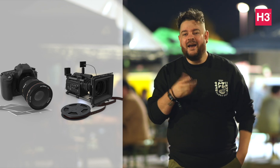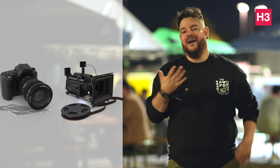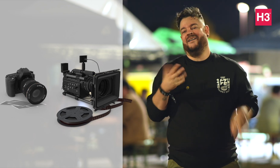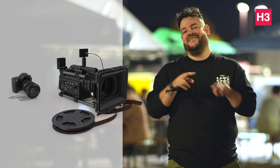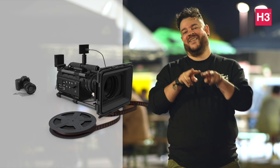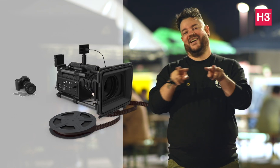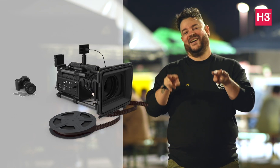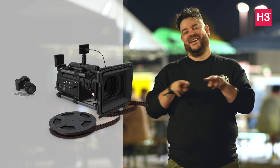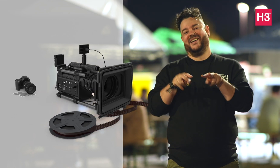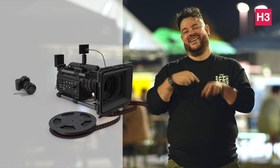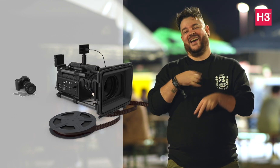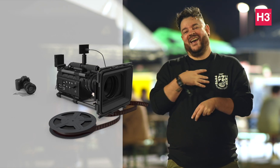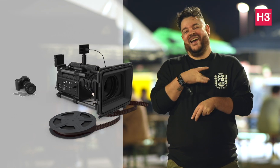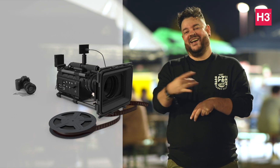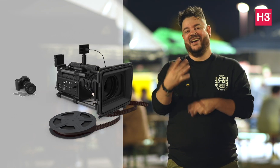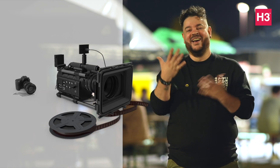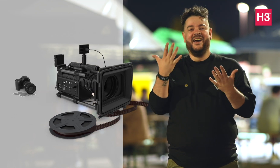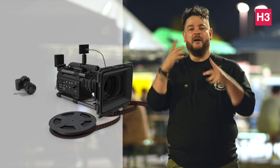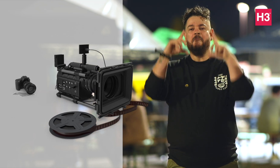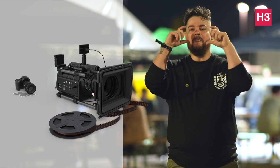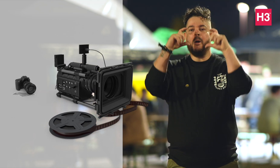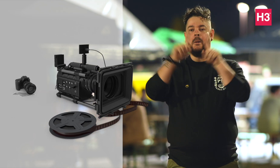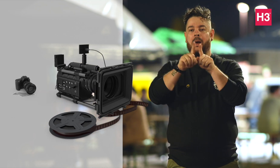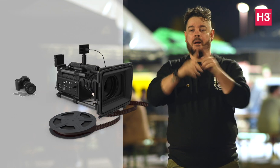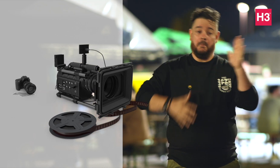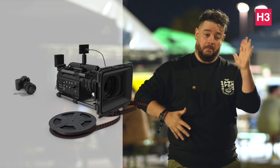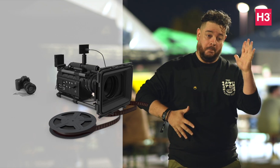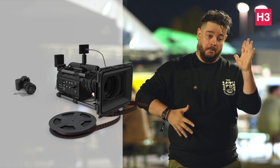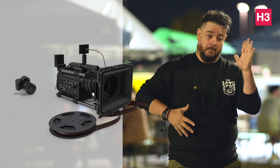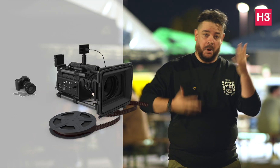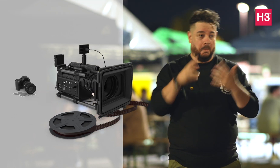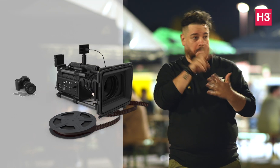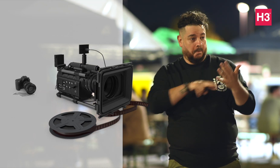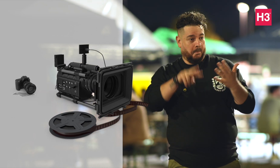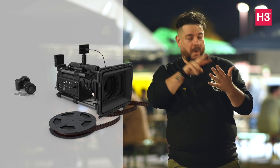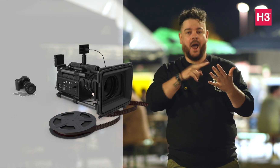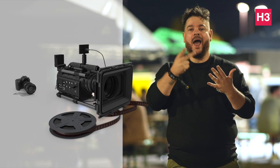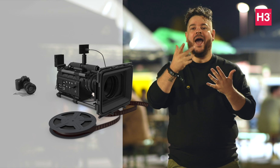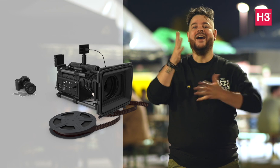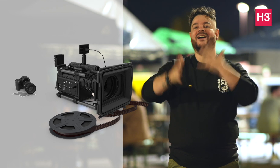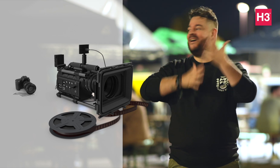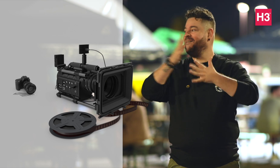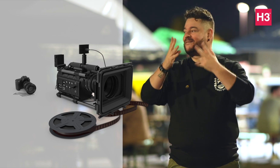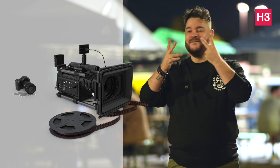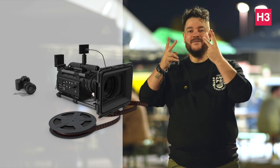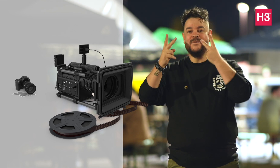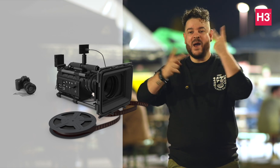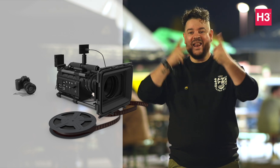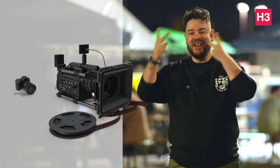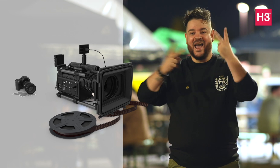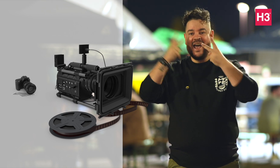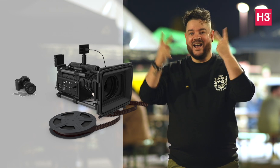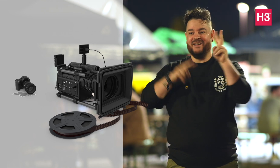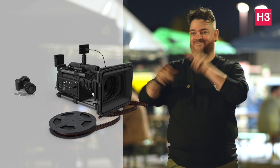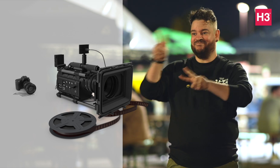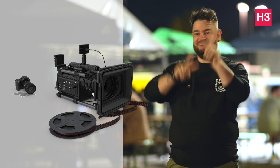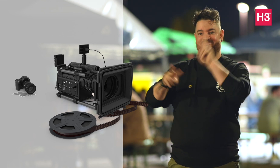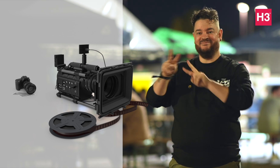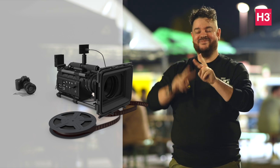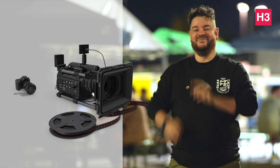I prefer a video camera over a regular camera because still photos lack liveliness. Since we use sign language, we are naturally visual and expressive, and video captures that energy much better.